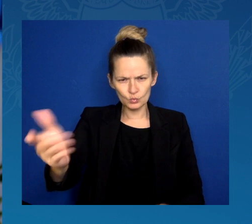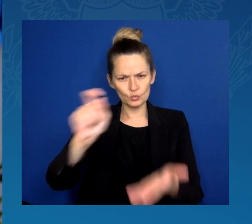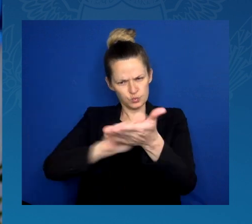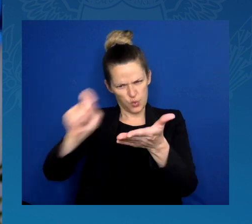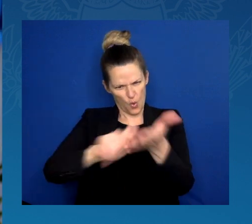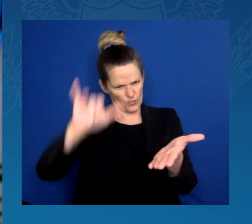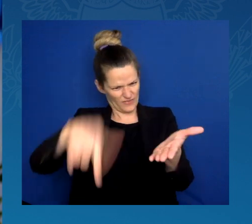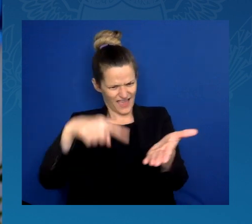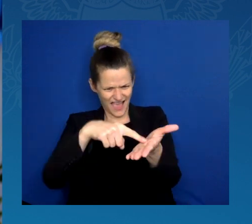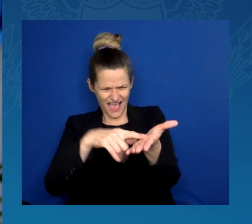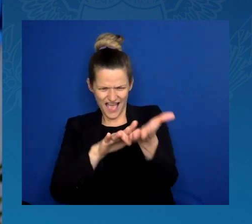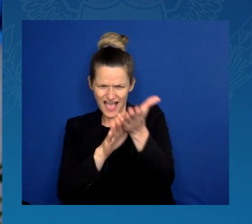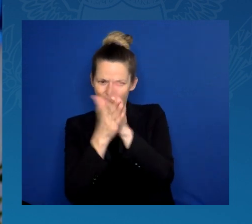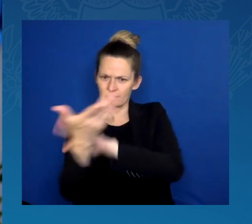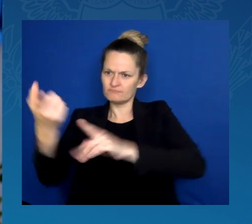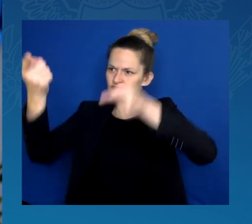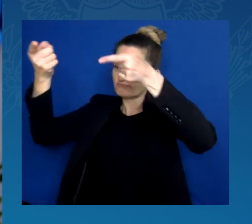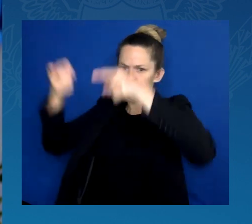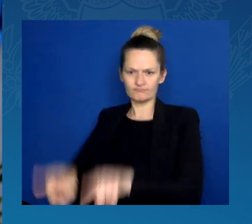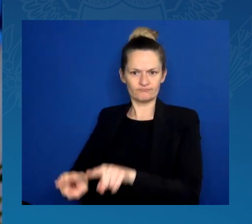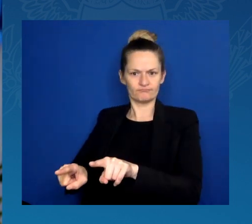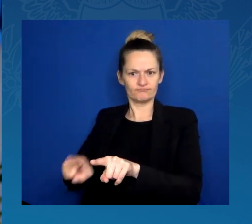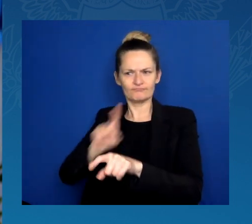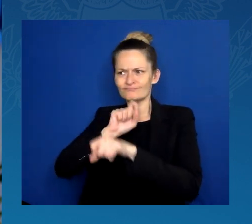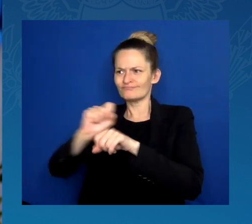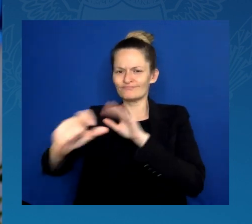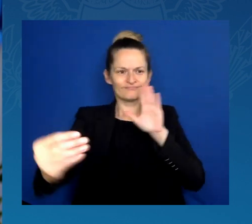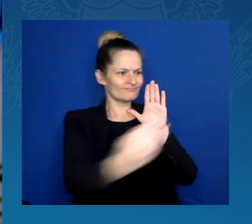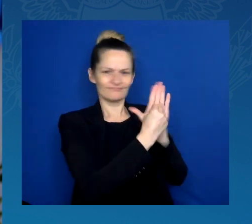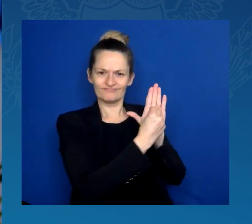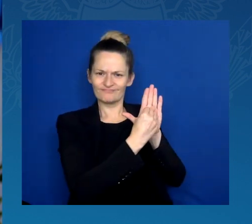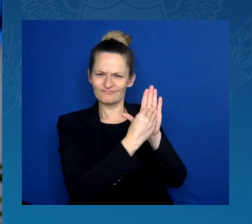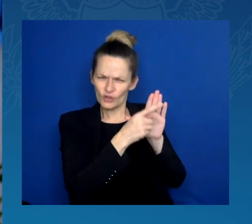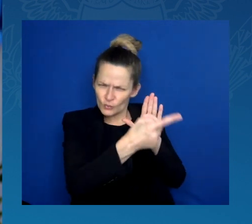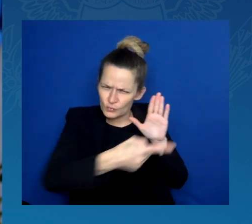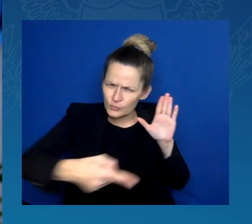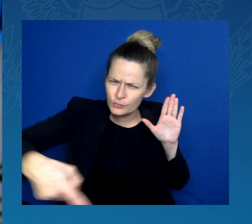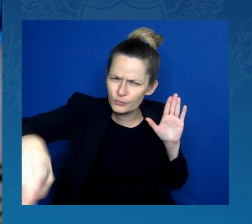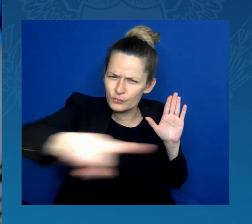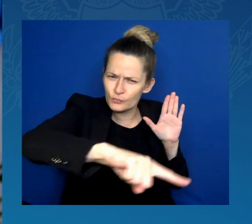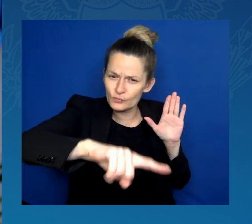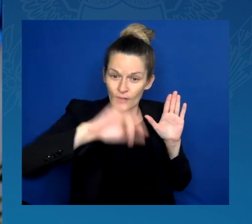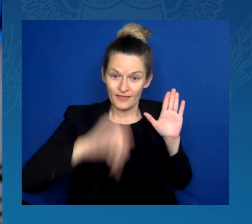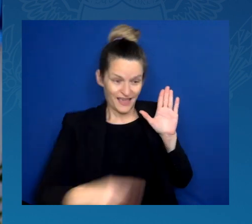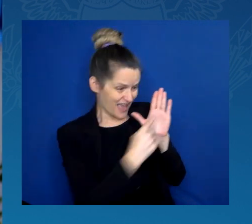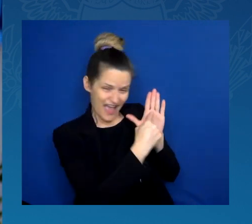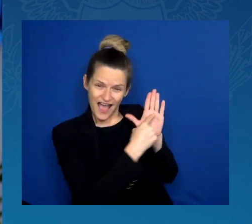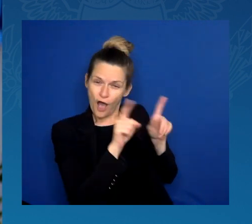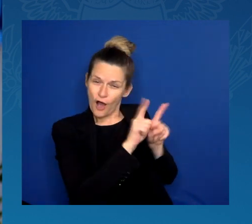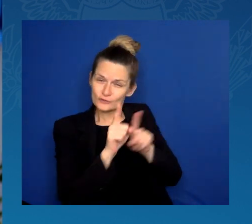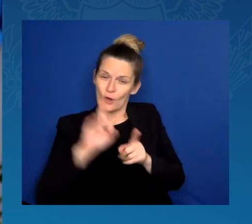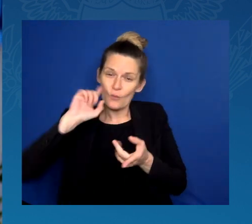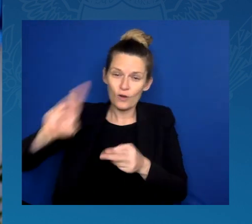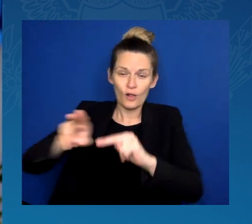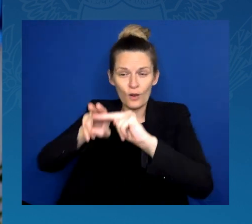In addition to lowering the cost of healthcare, we are also bringing down energy costs --